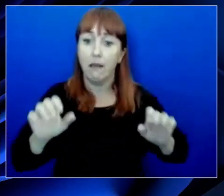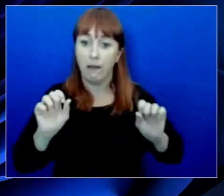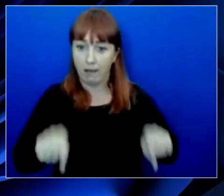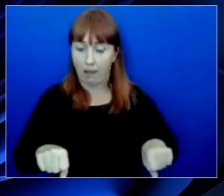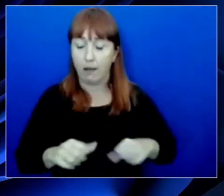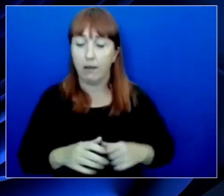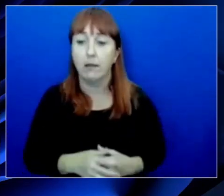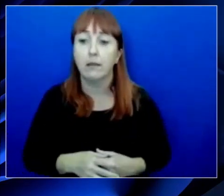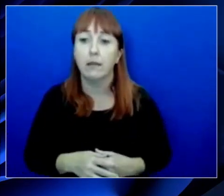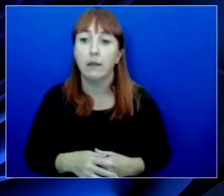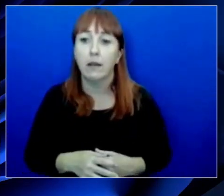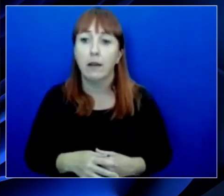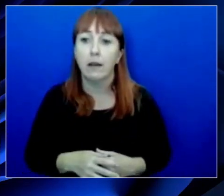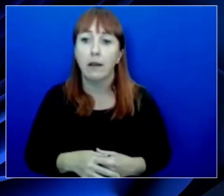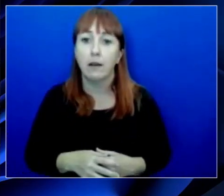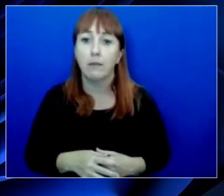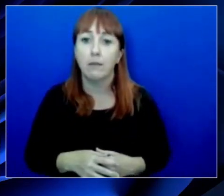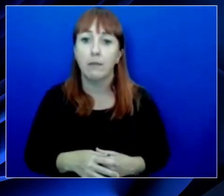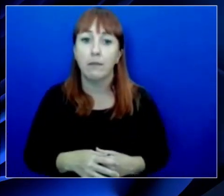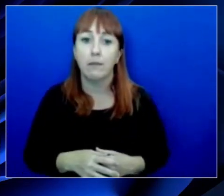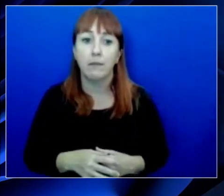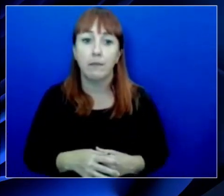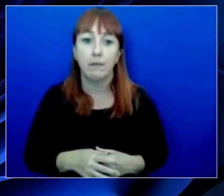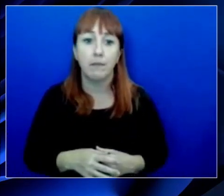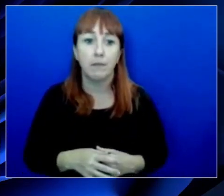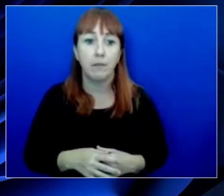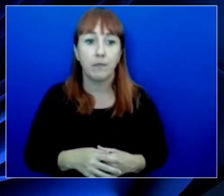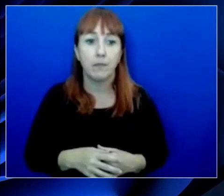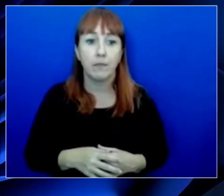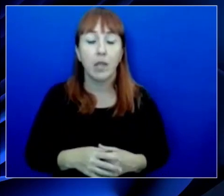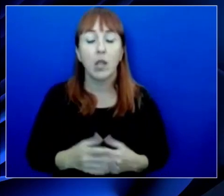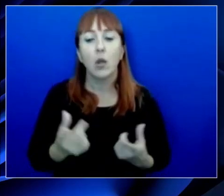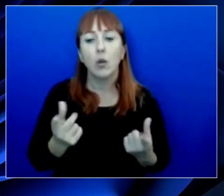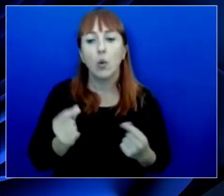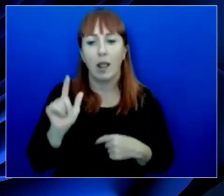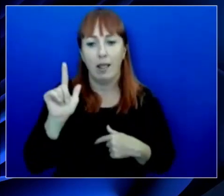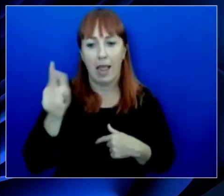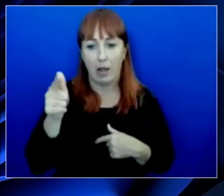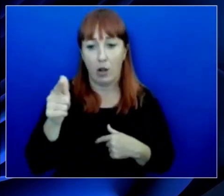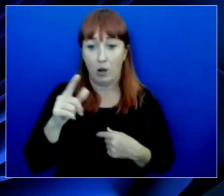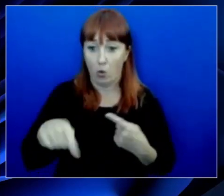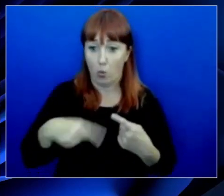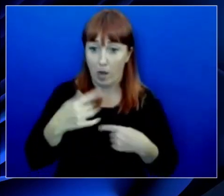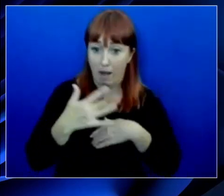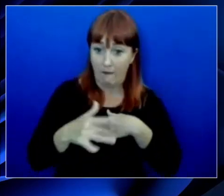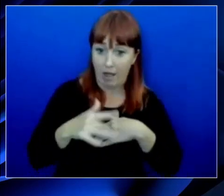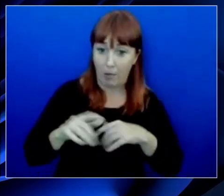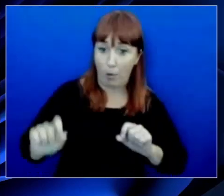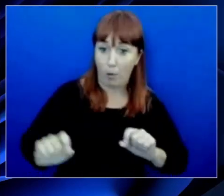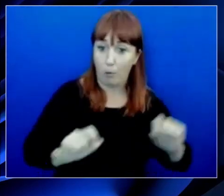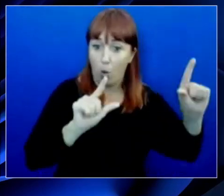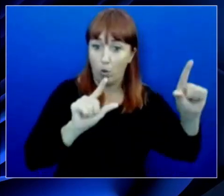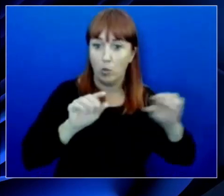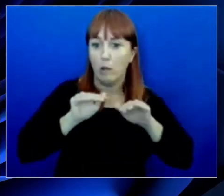And we will send out information when, when this recording is available.